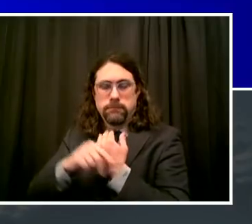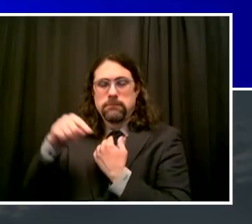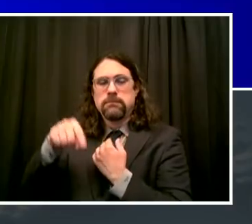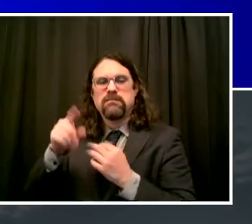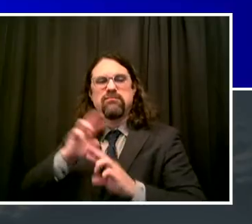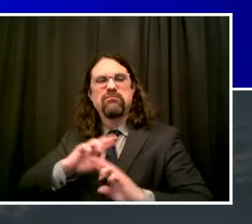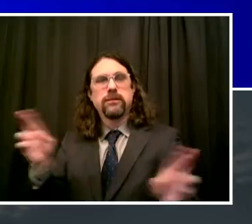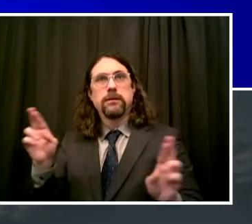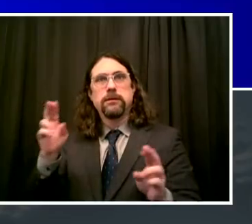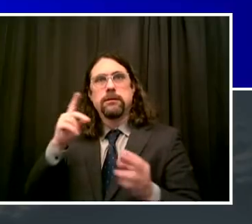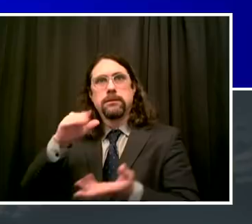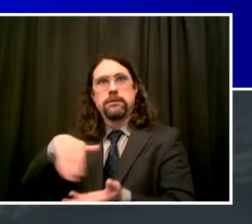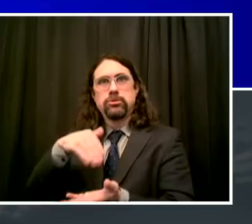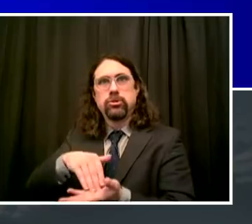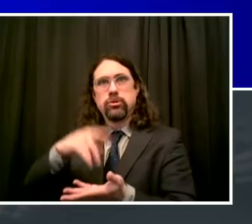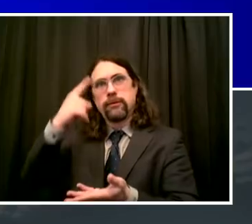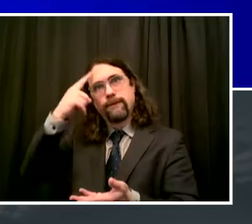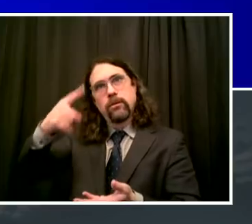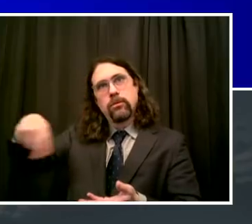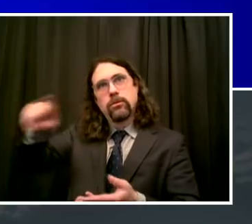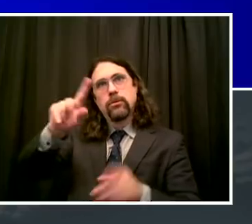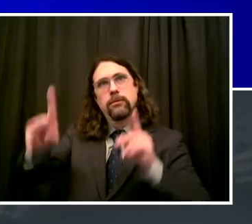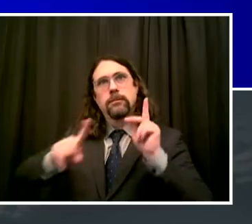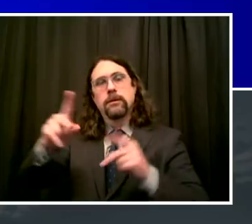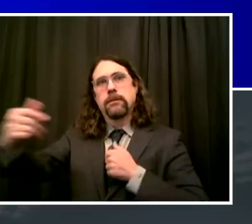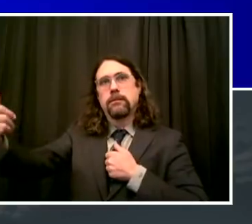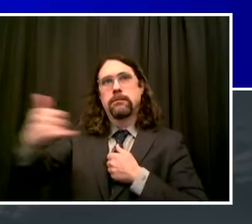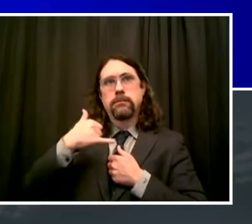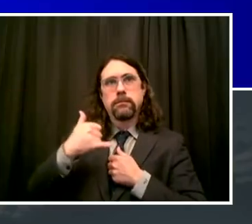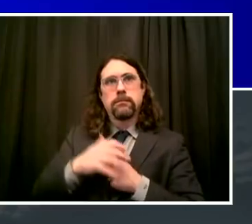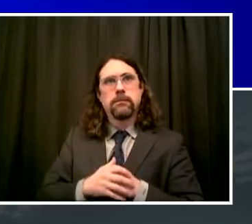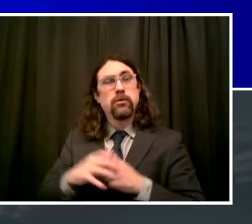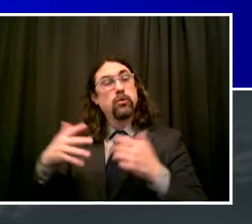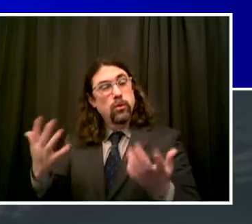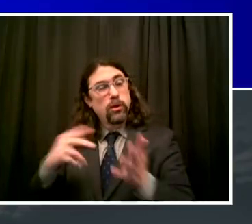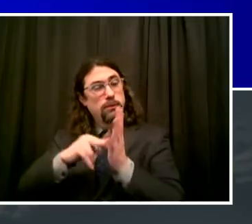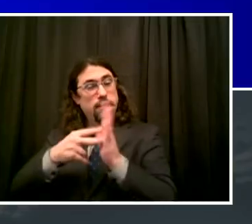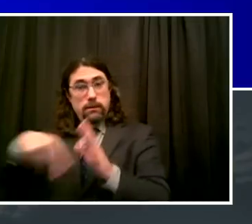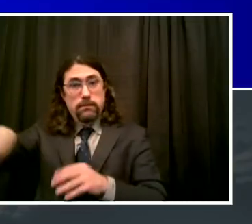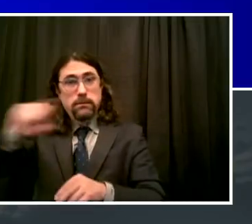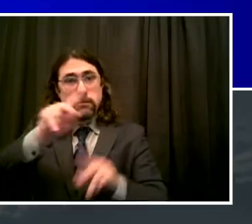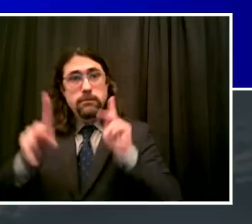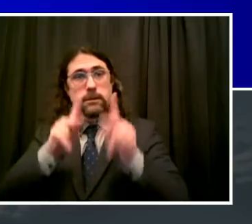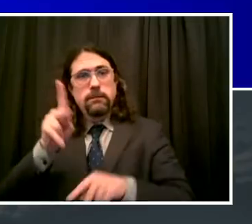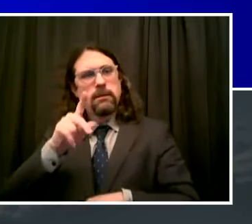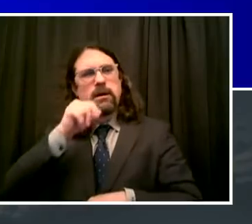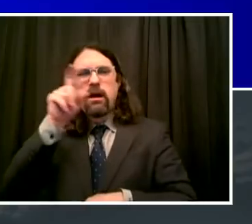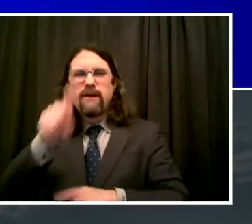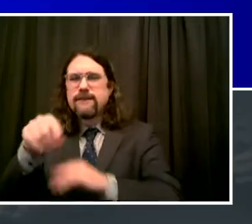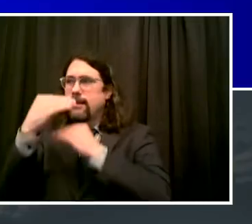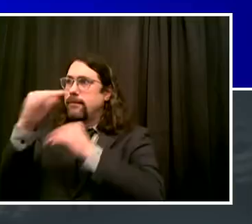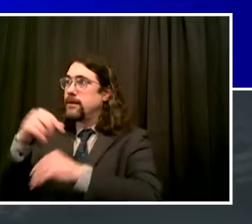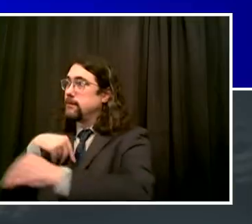WHEN IT COMES TO THE CLINICS, TELEMEDICINE IS IMPORTANT NOT JUST IN WH WERERYG DOH